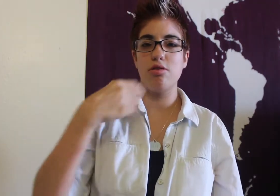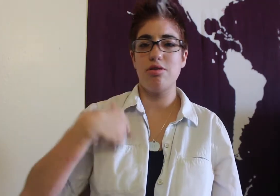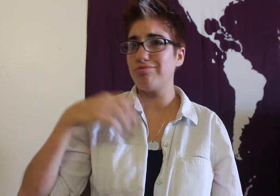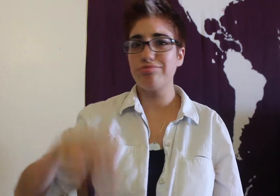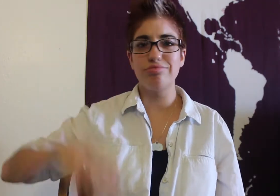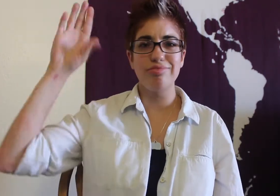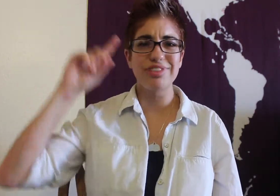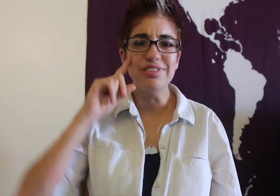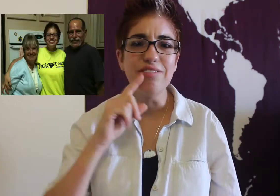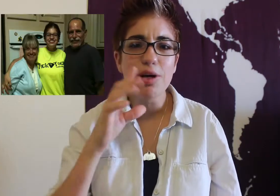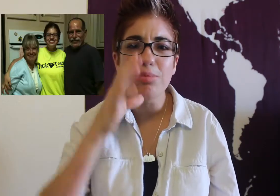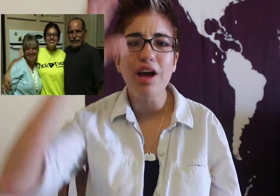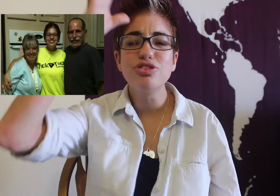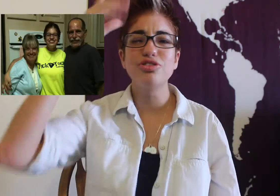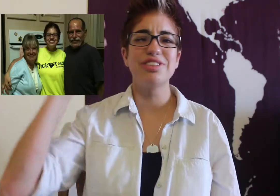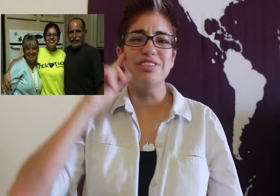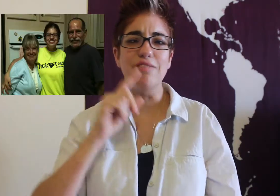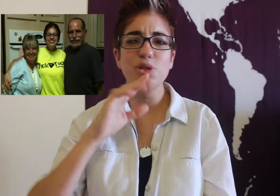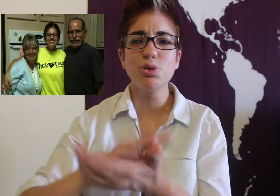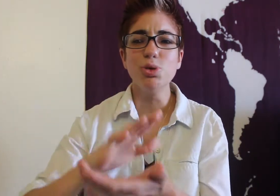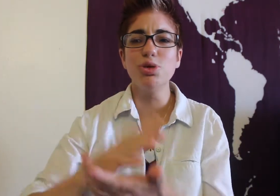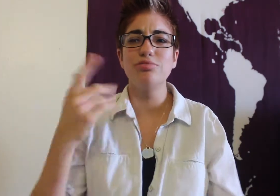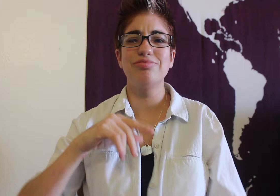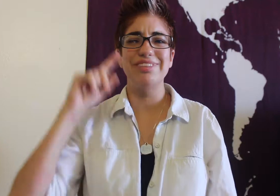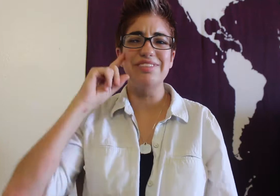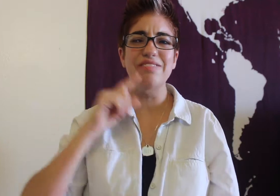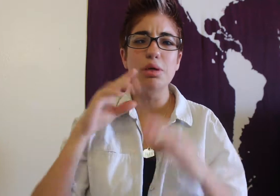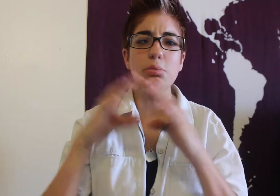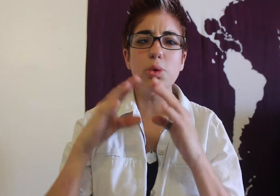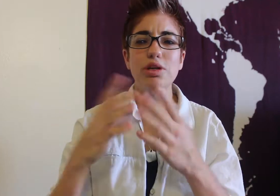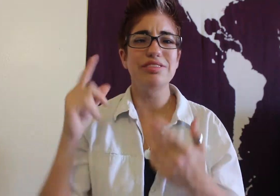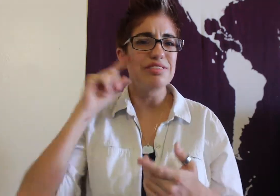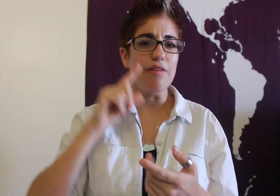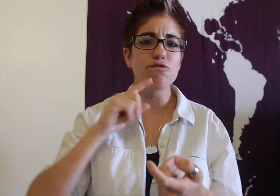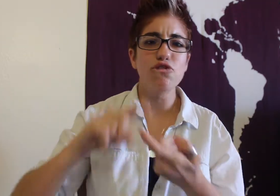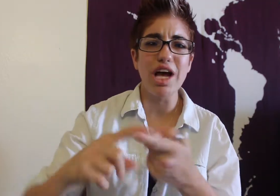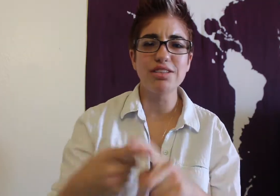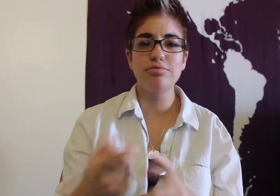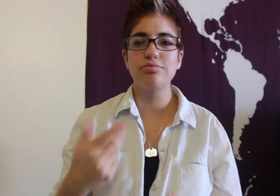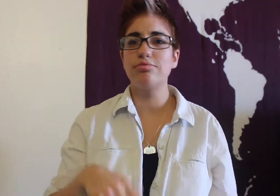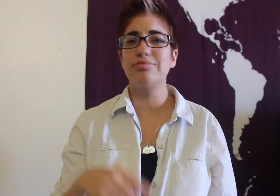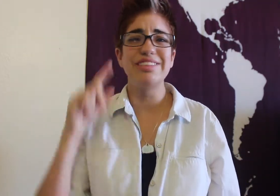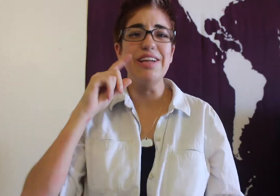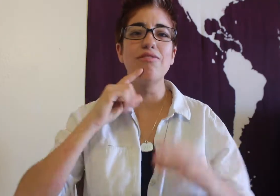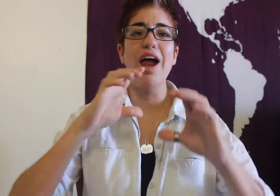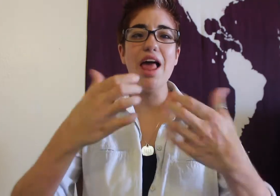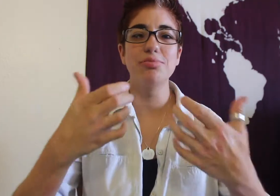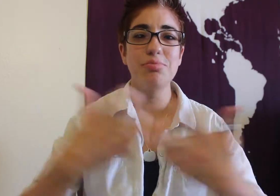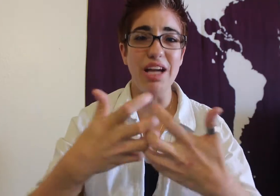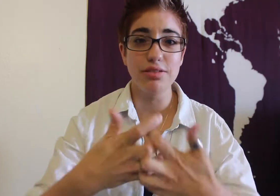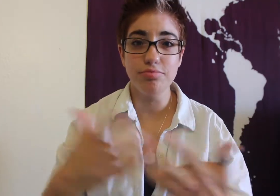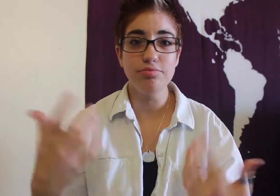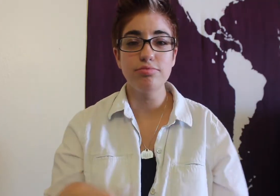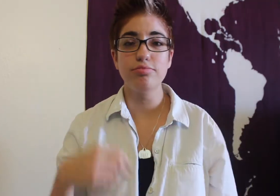Remember, I grew up with Deaf parents, Deaf schools, Deaf community, Deaf friends, and even Deaf classmates.